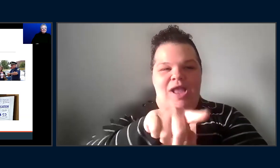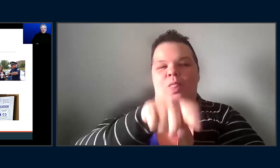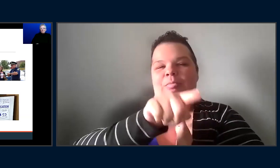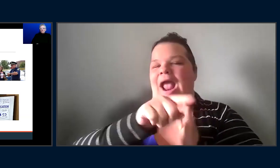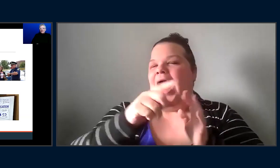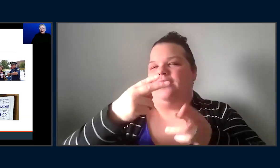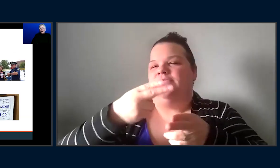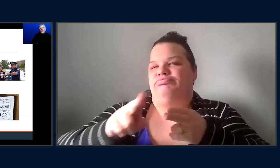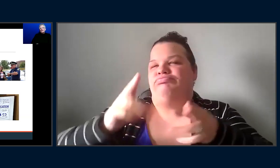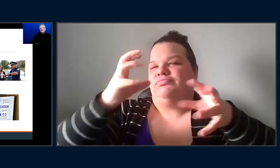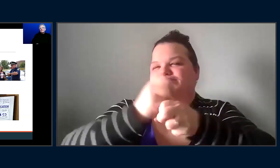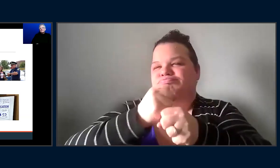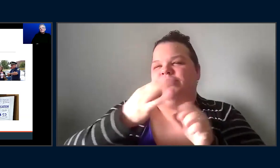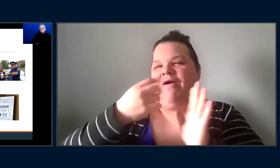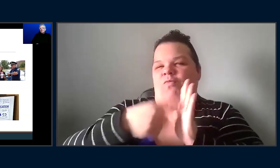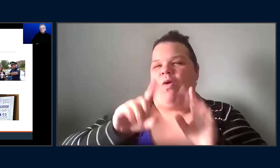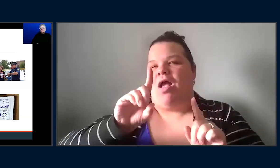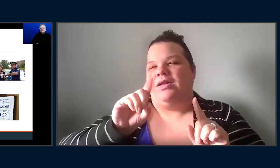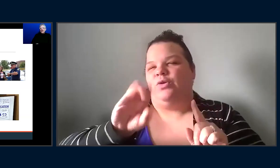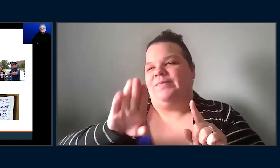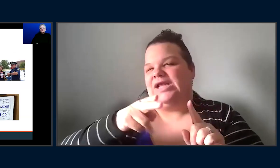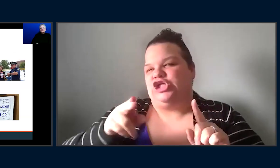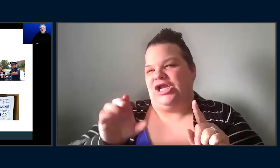but, next slide, please. Okay. This is a very